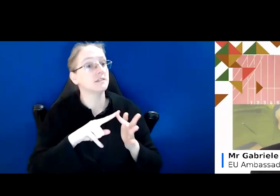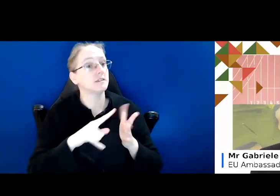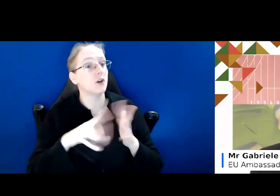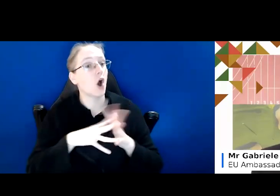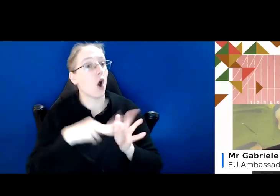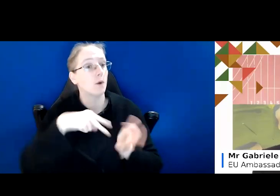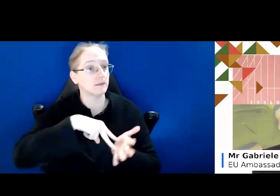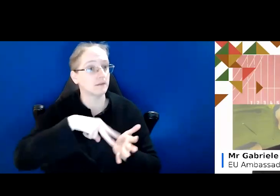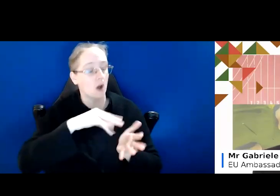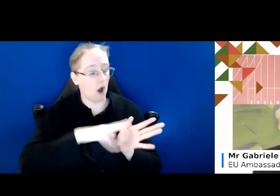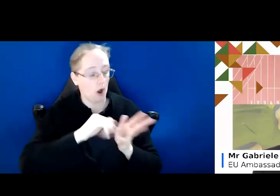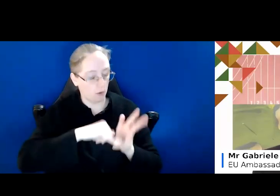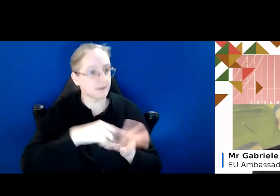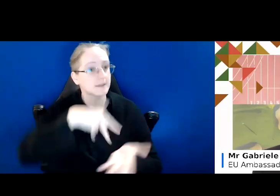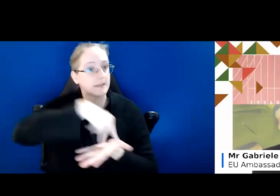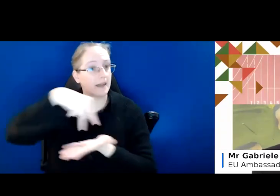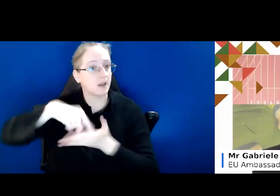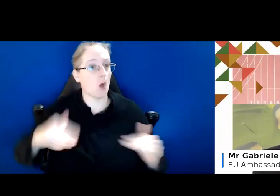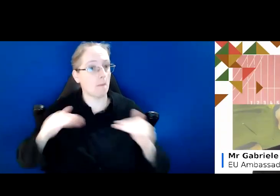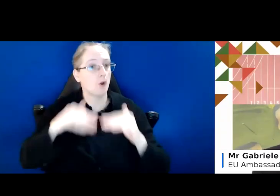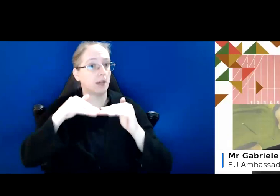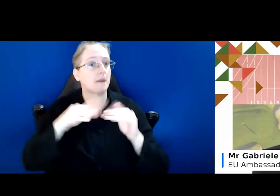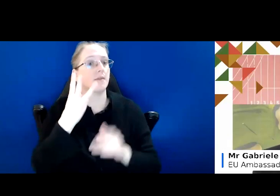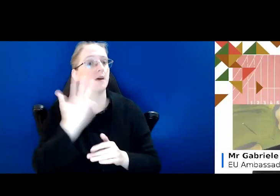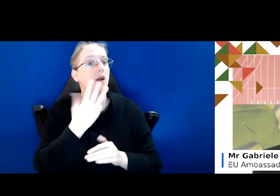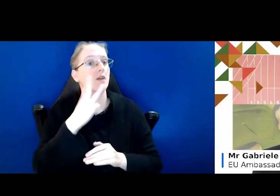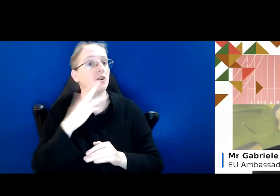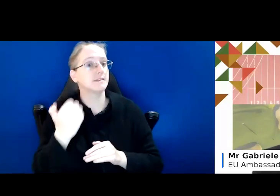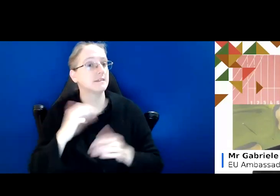Or Australian Olympic diver Matthew Mitcham, who bravely confronted prejudice.